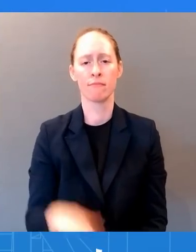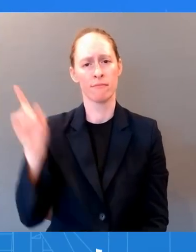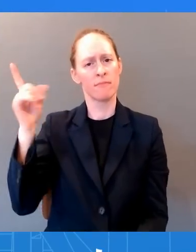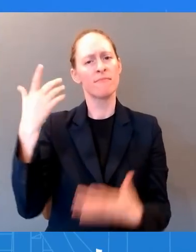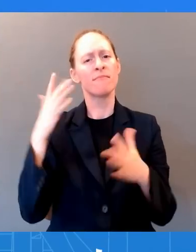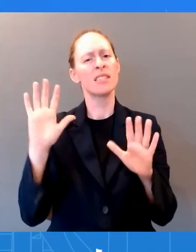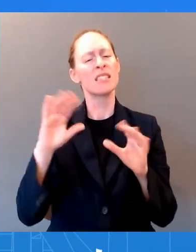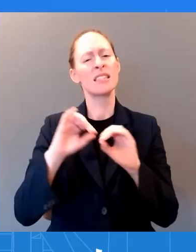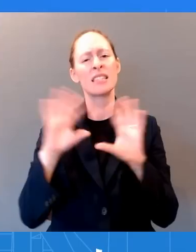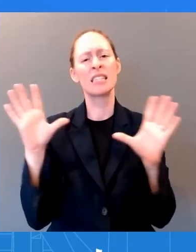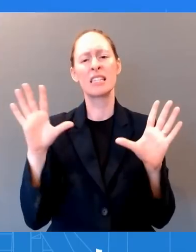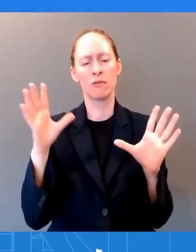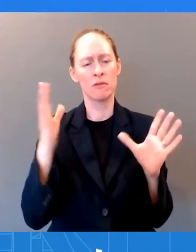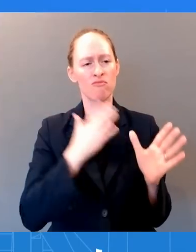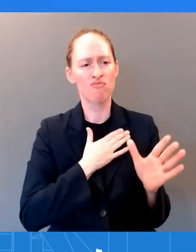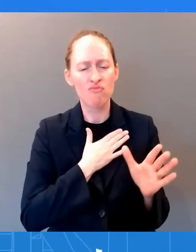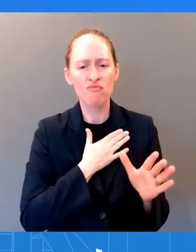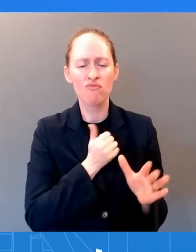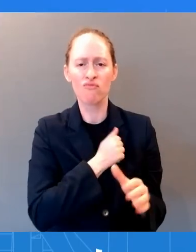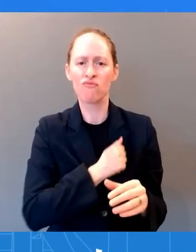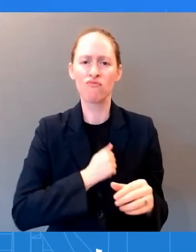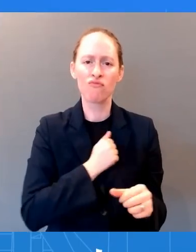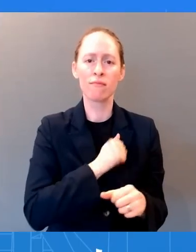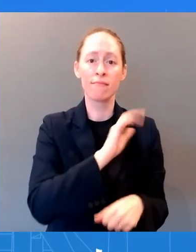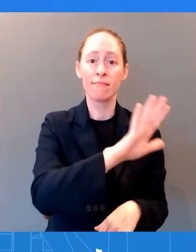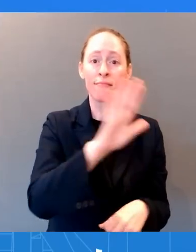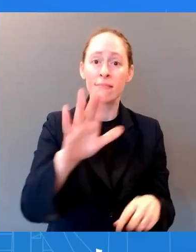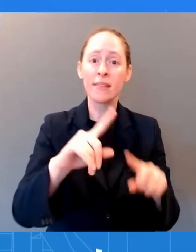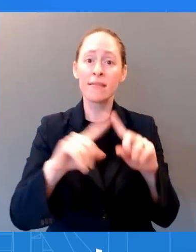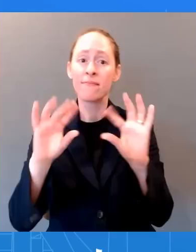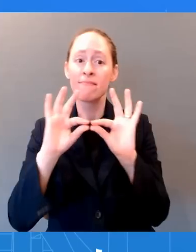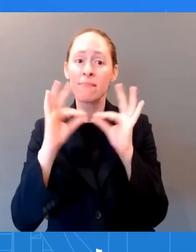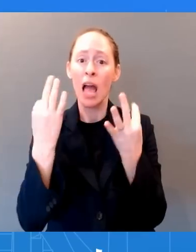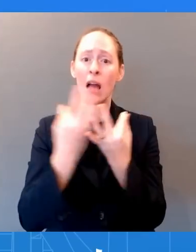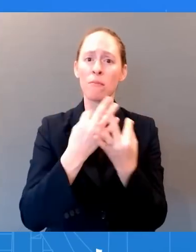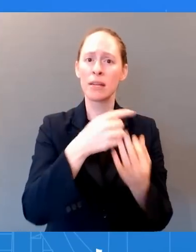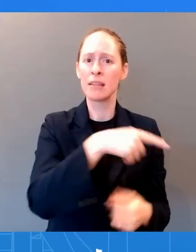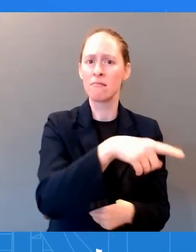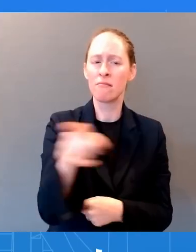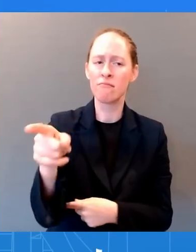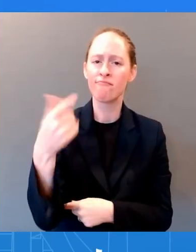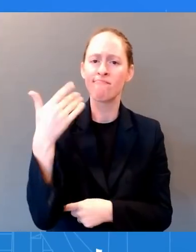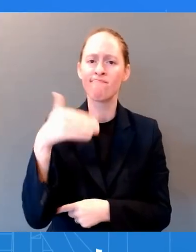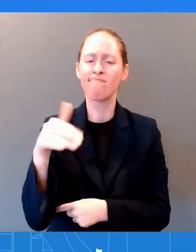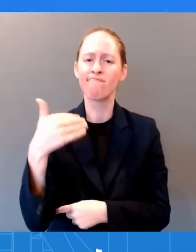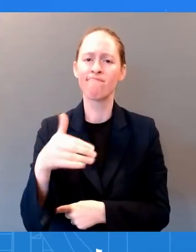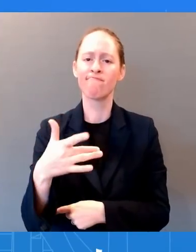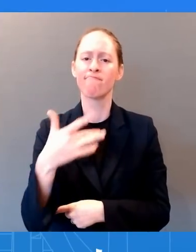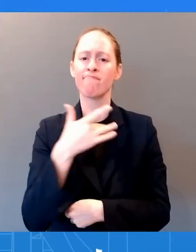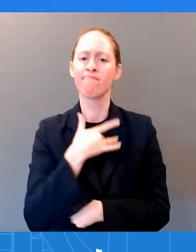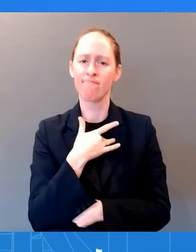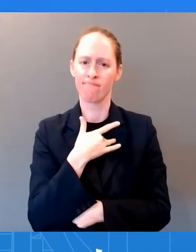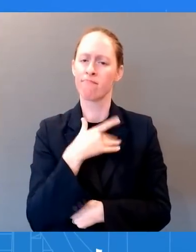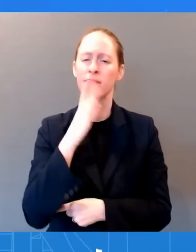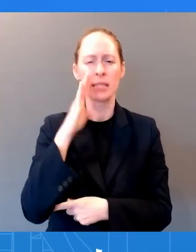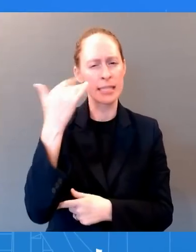for the rest of their lives. We are never going to stop seeking justice for those who were involved in planning of the attack